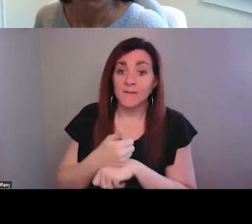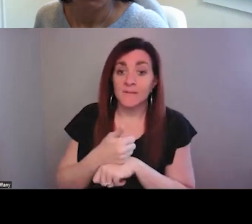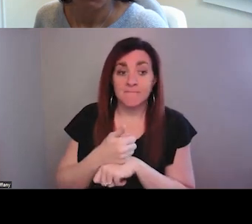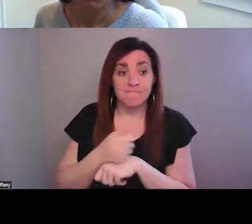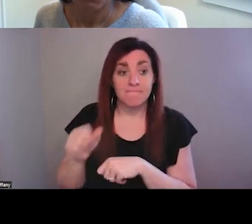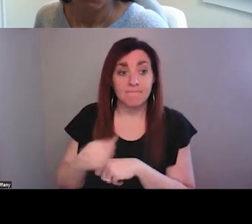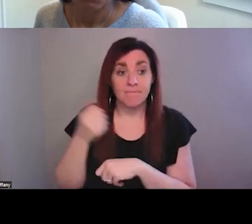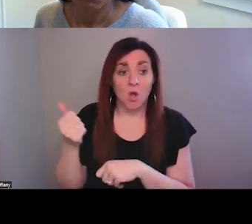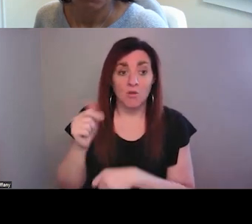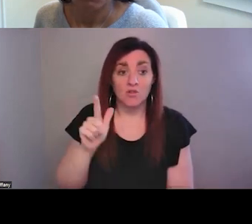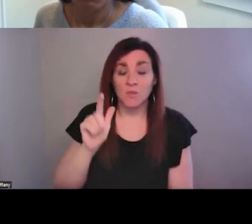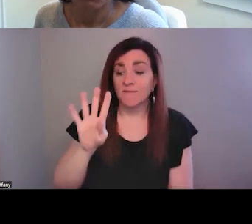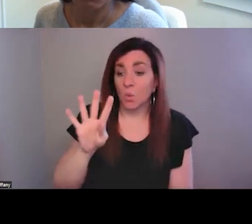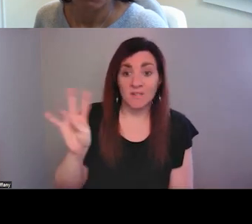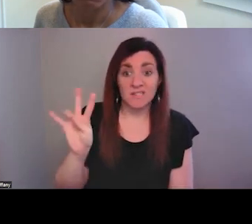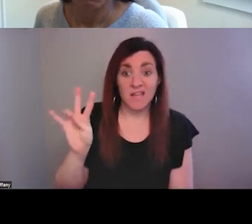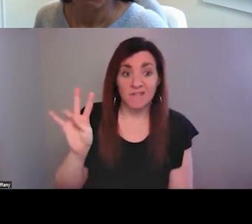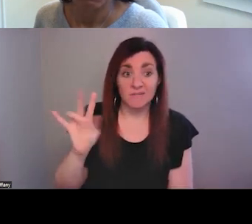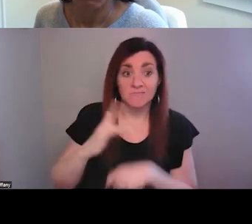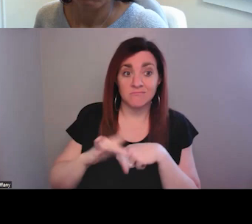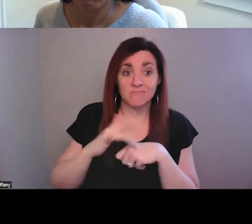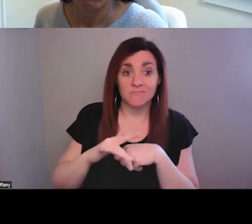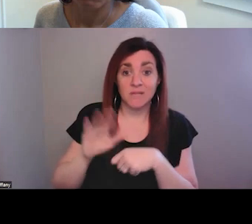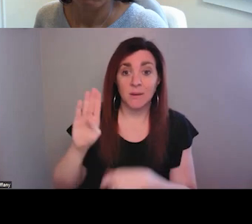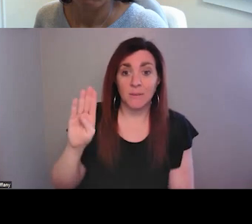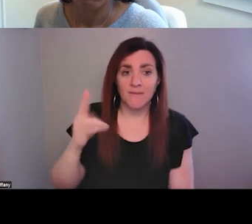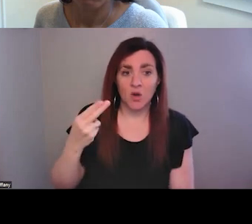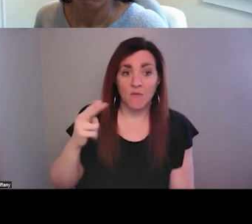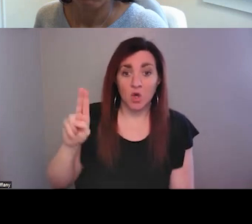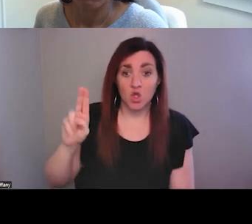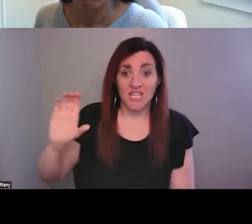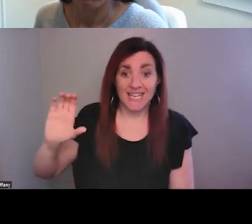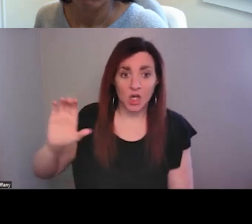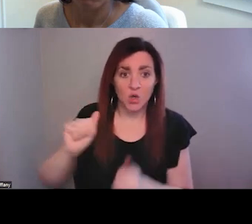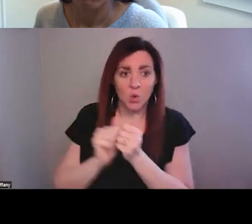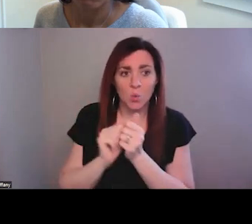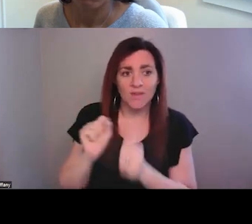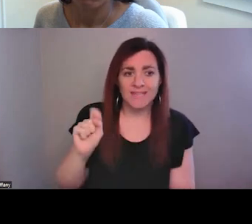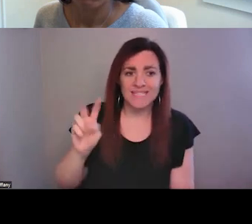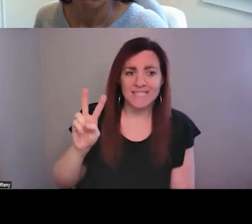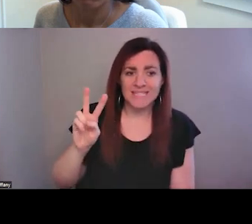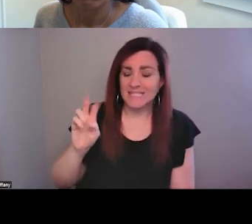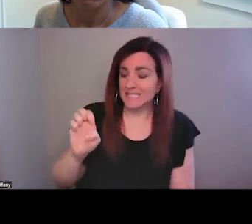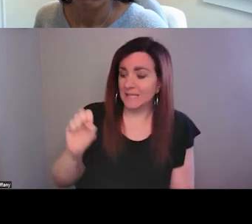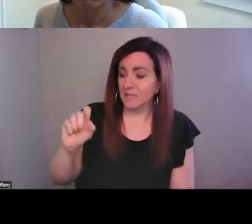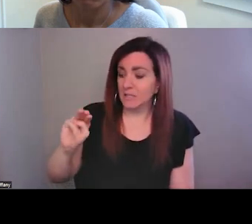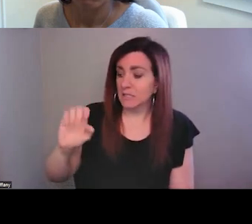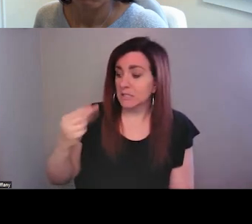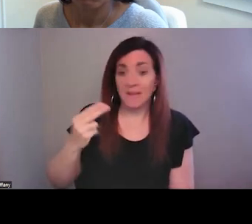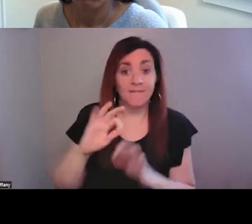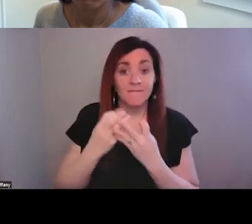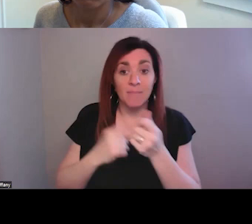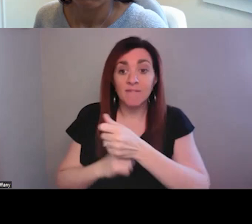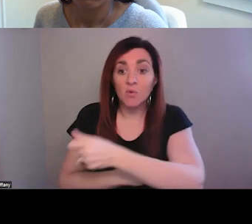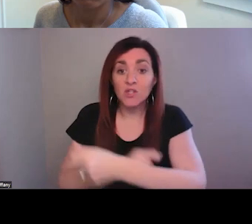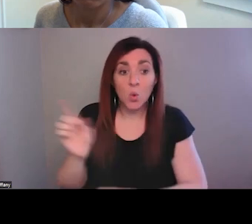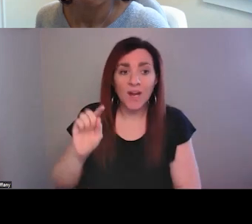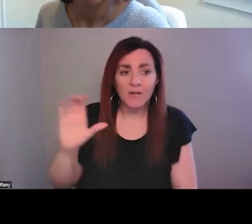24/7 BEHAVIORAL HEALTH URGENT CARE WITH THE STEVEN SMITH FAMILY FOUNDATION. IT SERVES